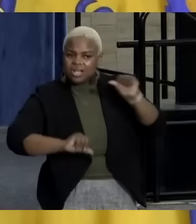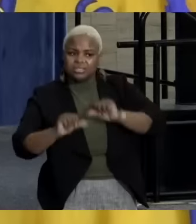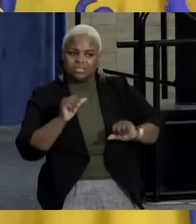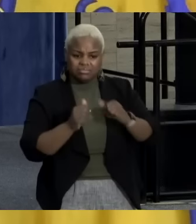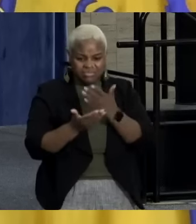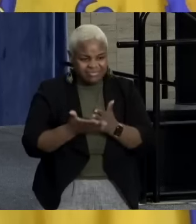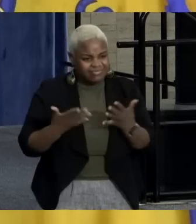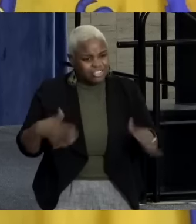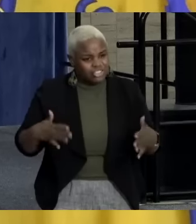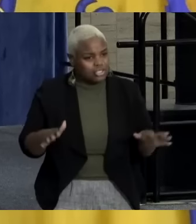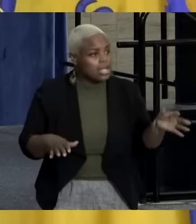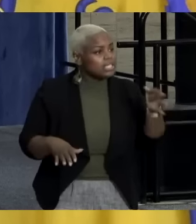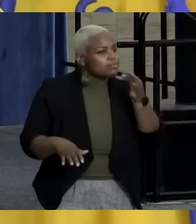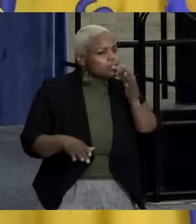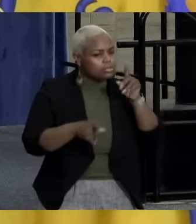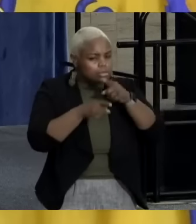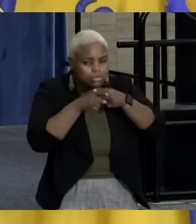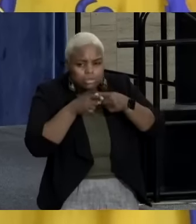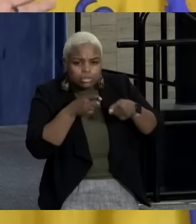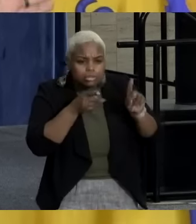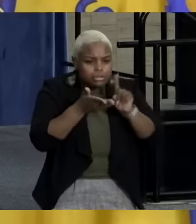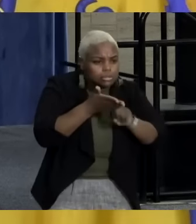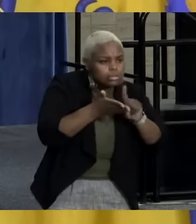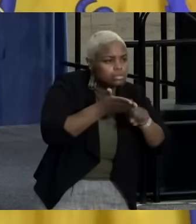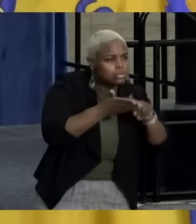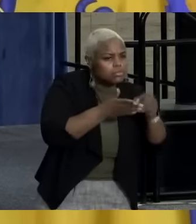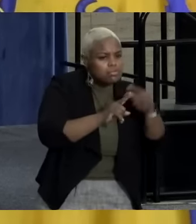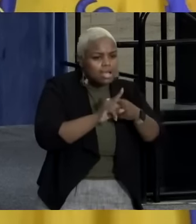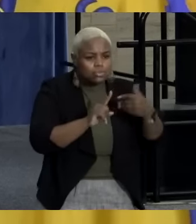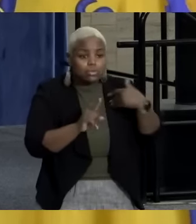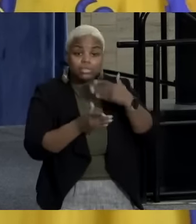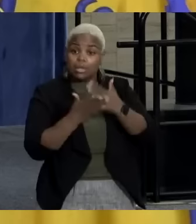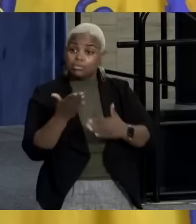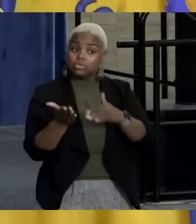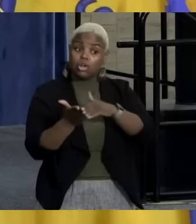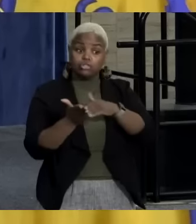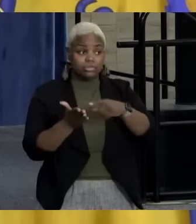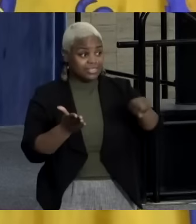FDA, which we conducted a few months ago. Some of those doctors and experts are here with us today.